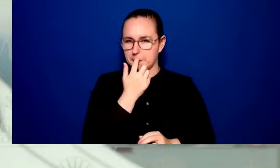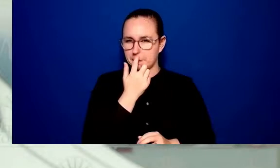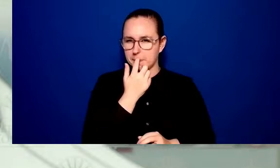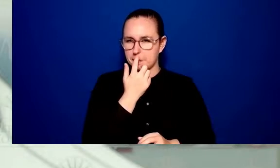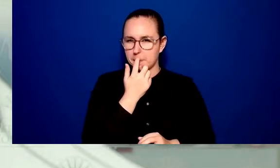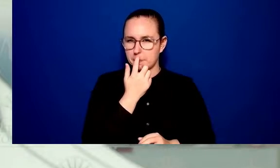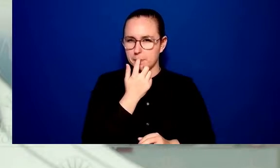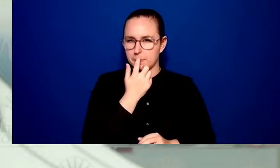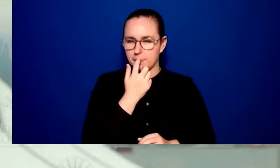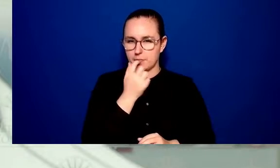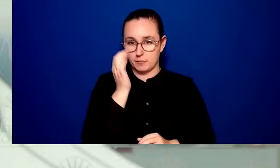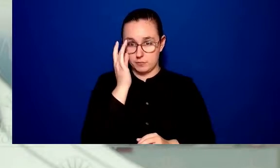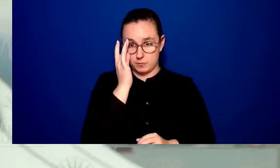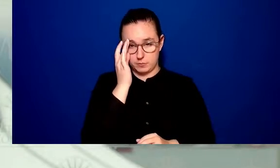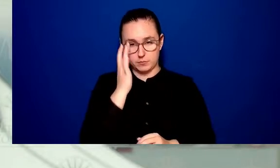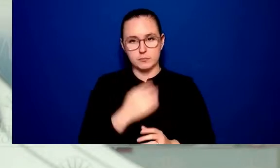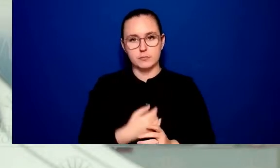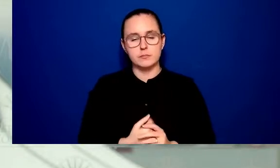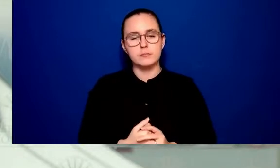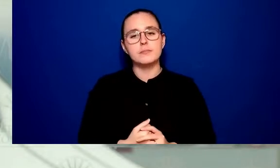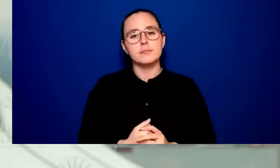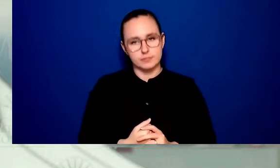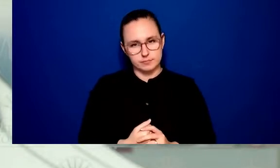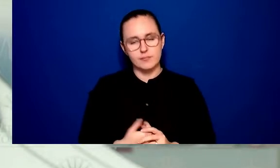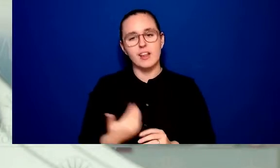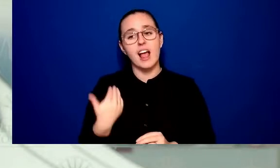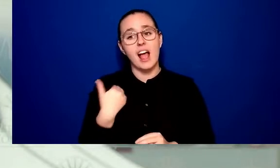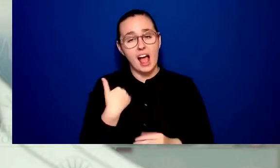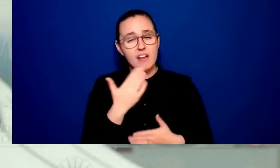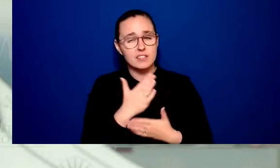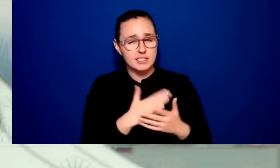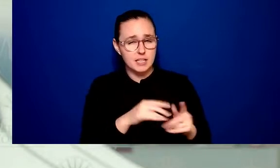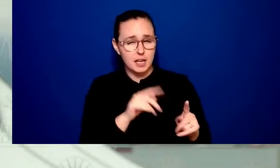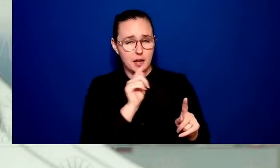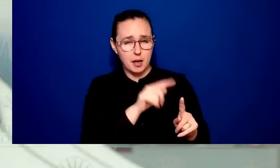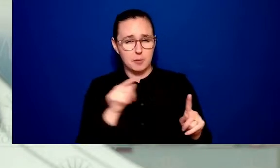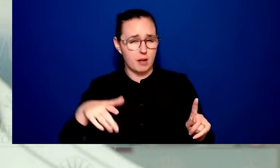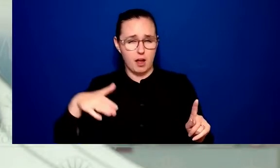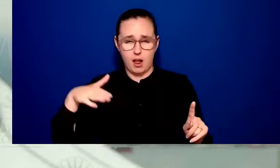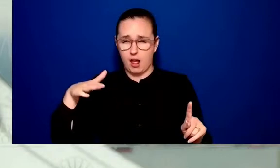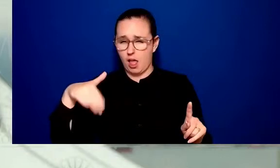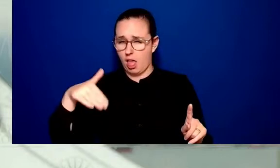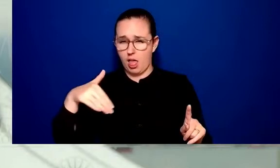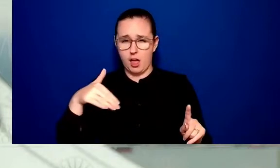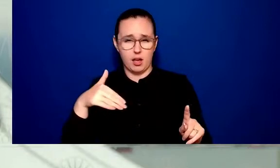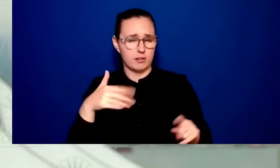vaccinated or casual and. And